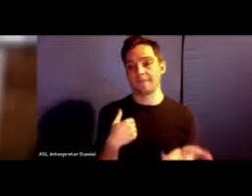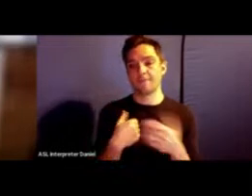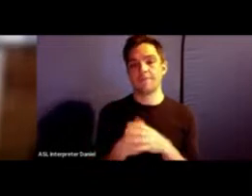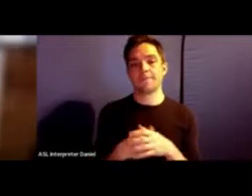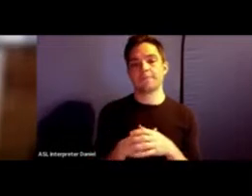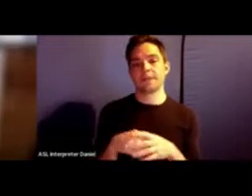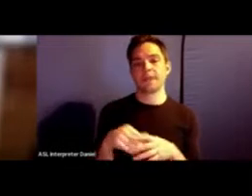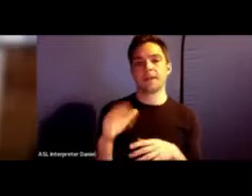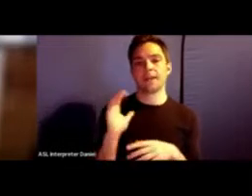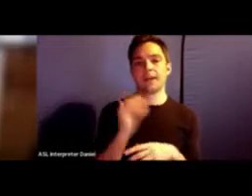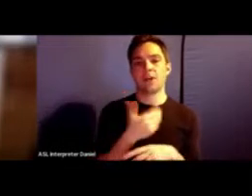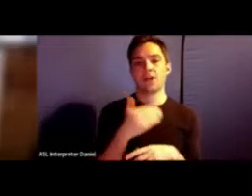web email address,